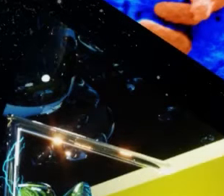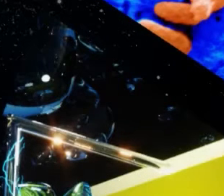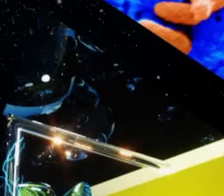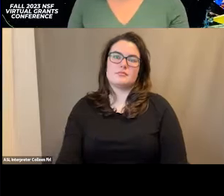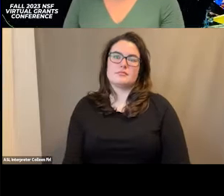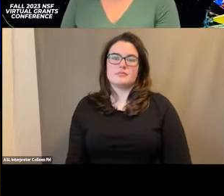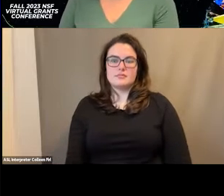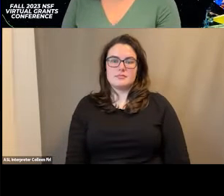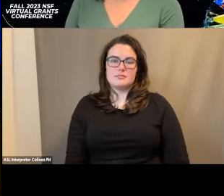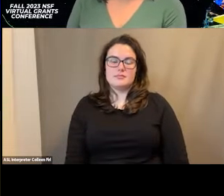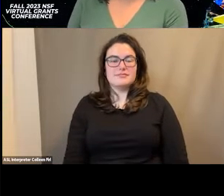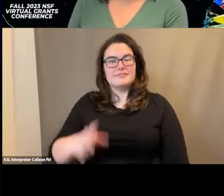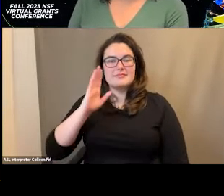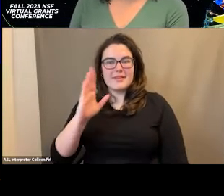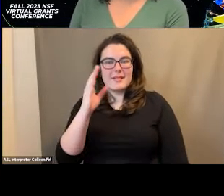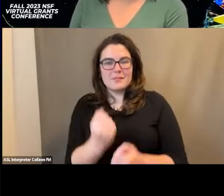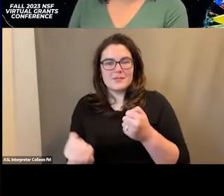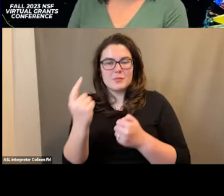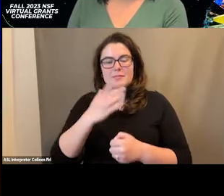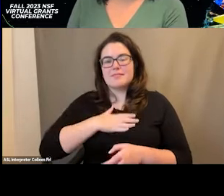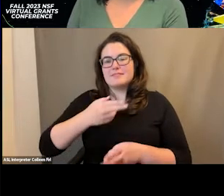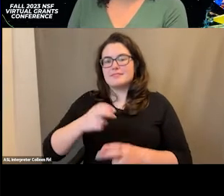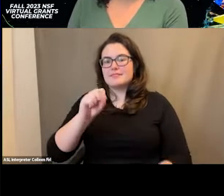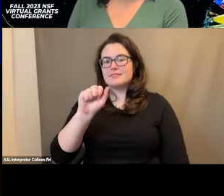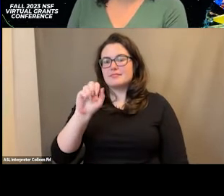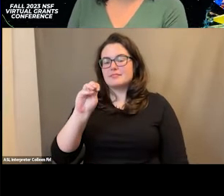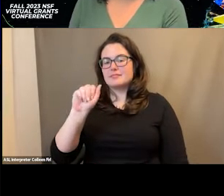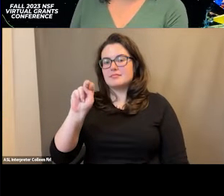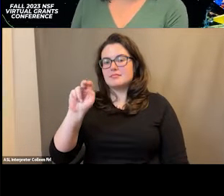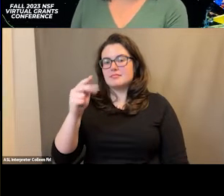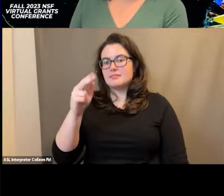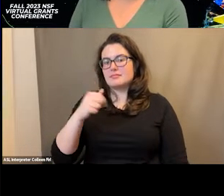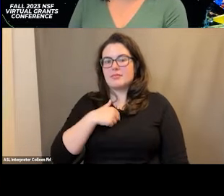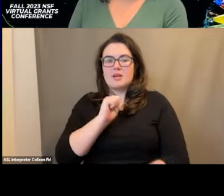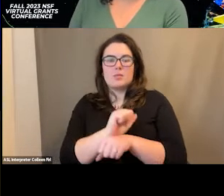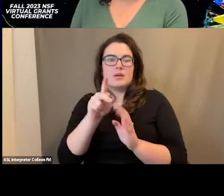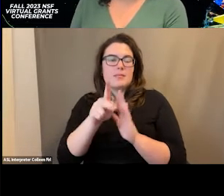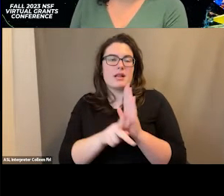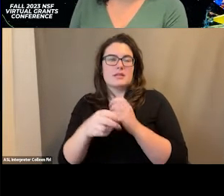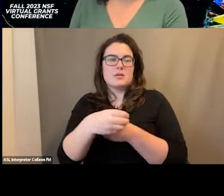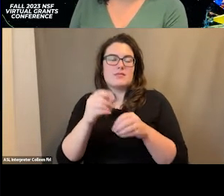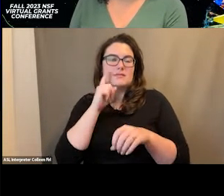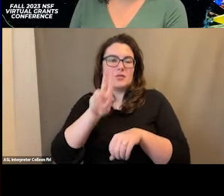Samantha Brewton Hunter: Hello everyone. My name is Samantha Brewton Hunter, and I work in the policy office at the National Science Foundation.